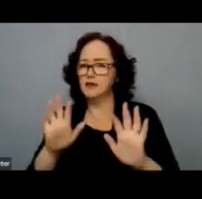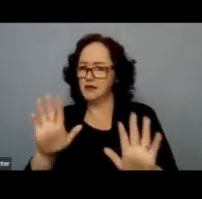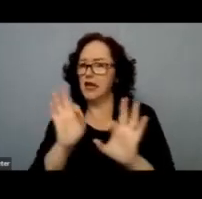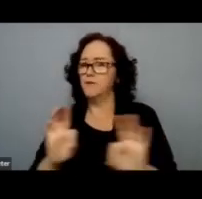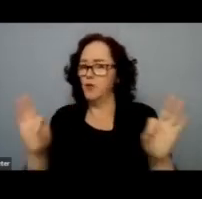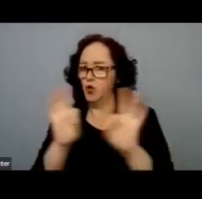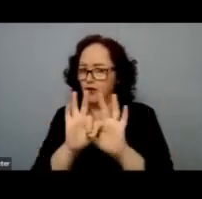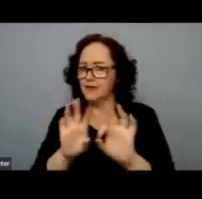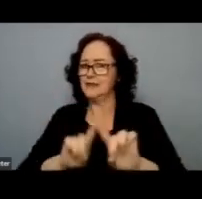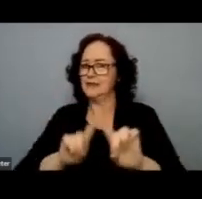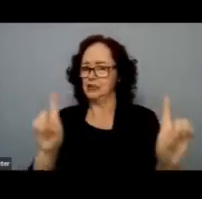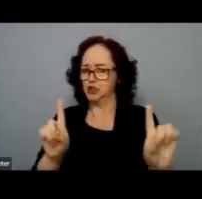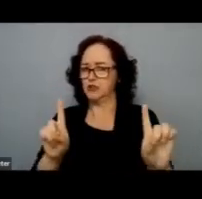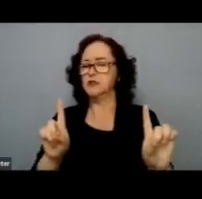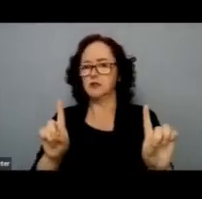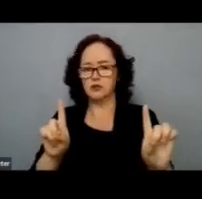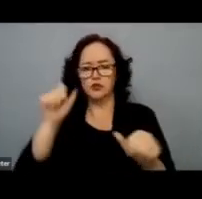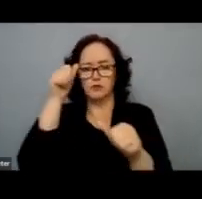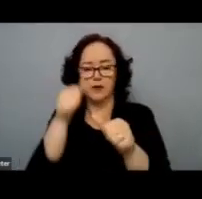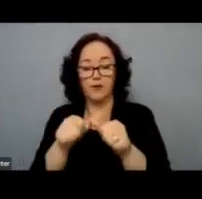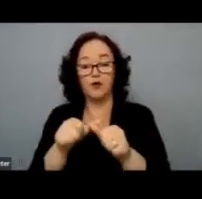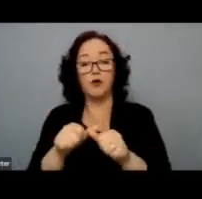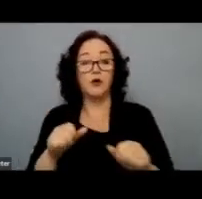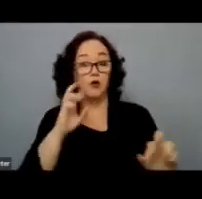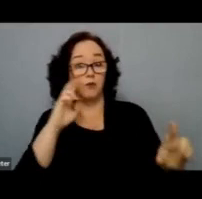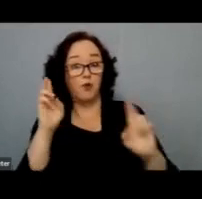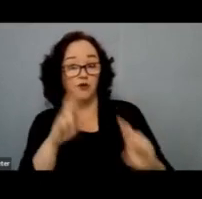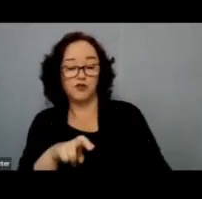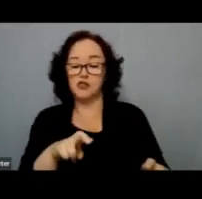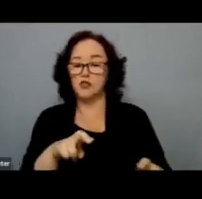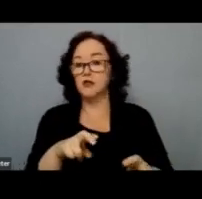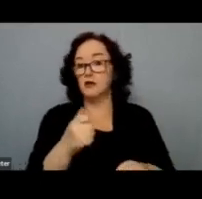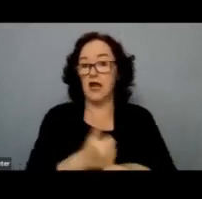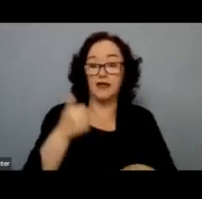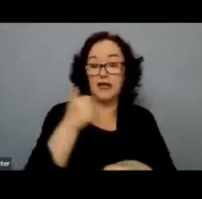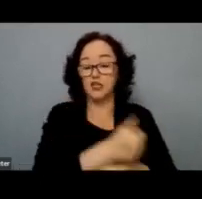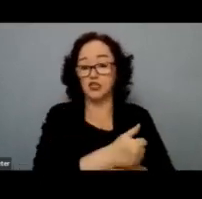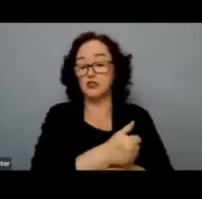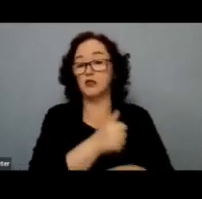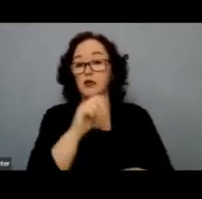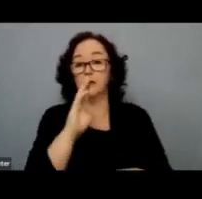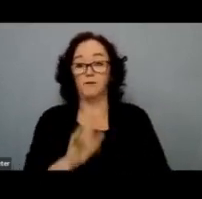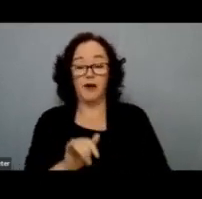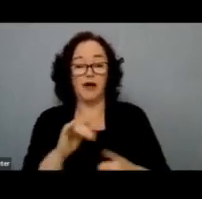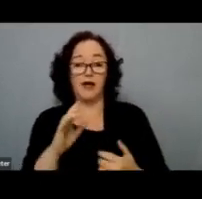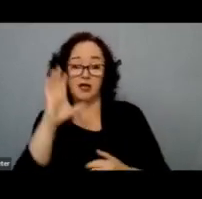is that reports or allegations of child maltreatment by a stranger or an acquaintance are typically investigated by law